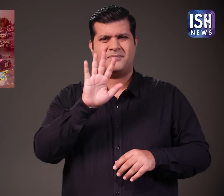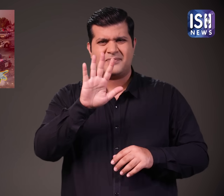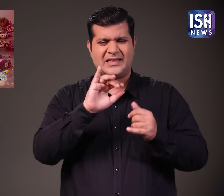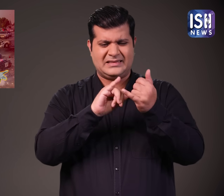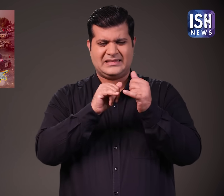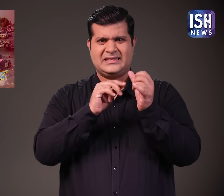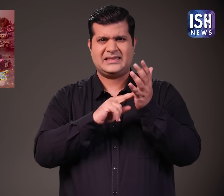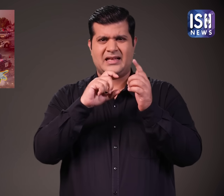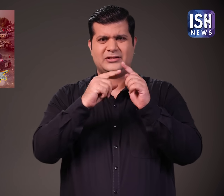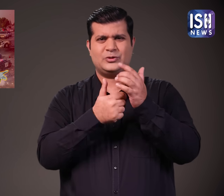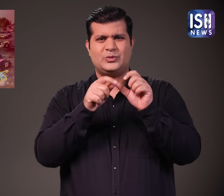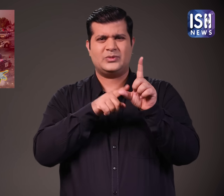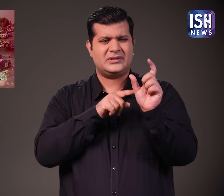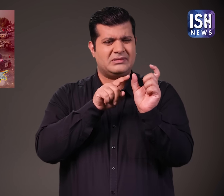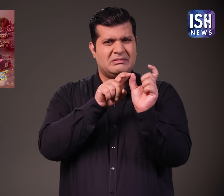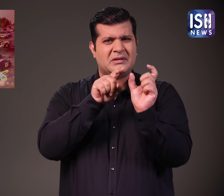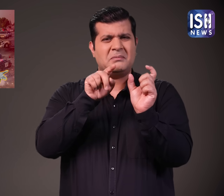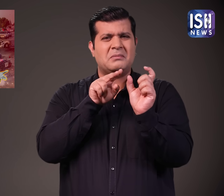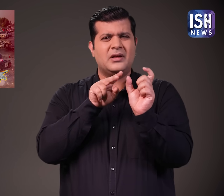What does "Sanctuary" mean?